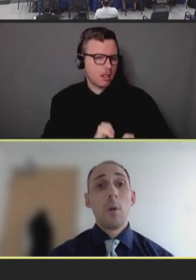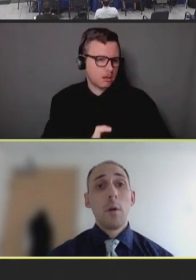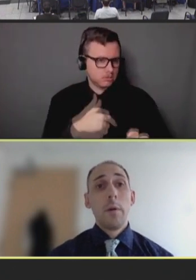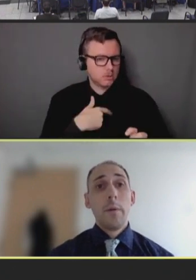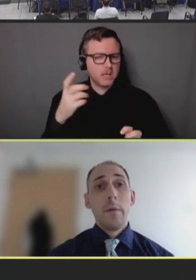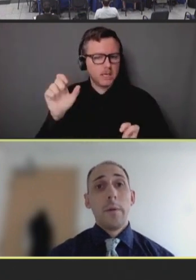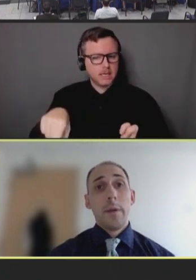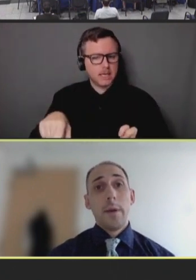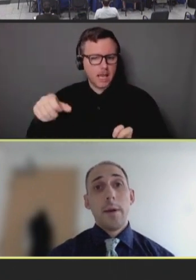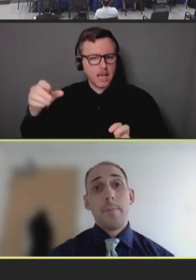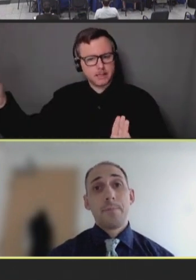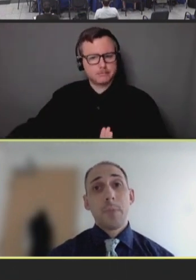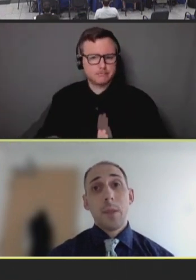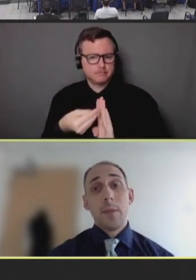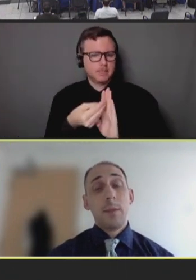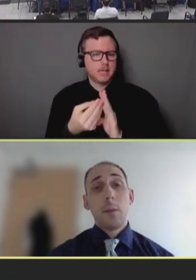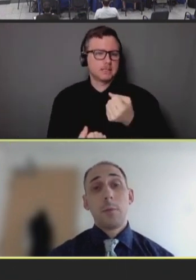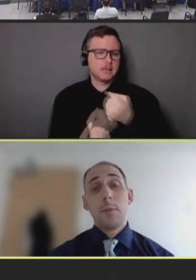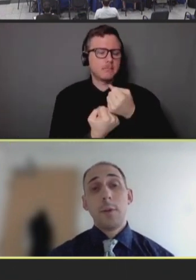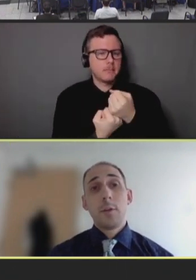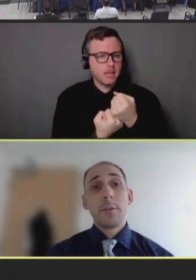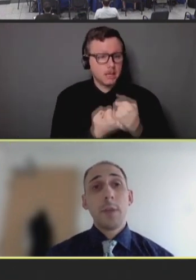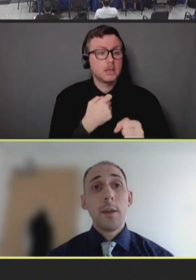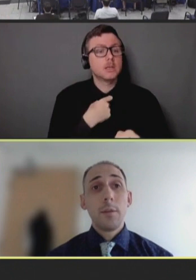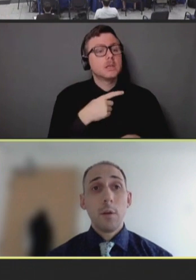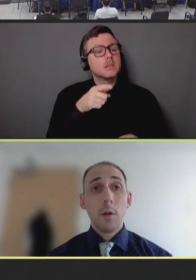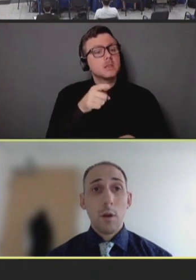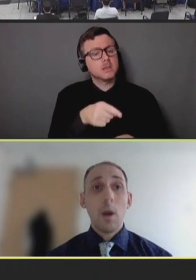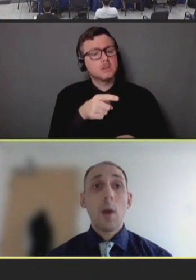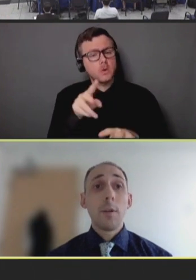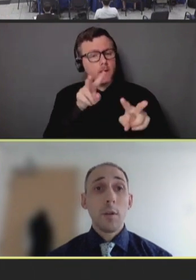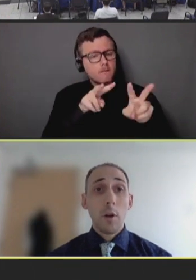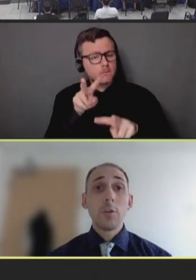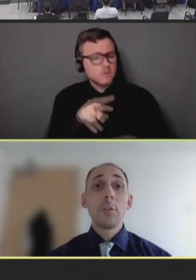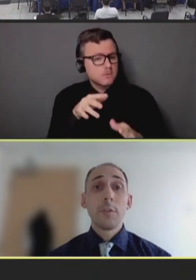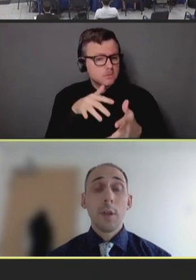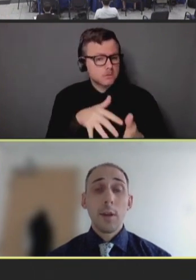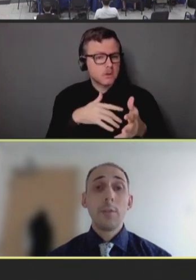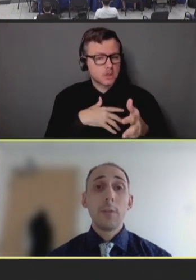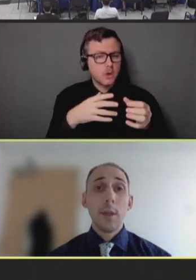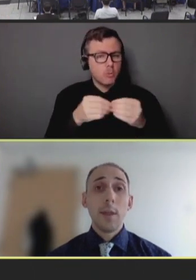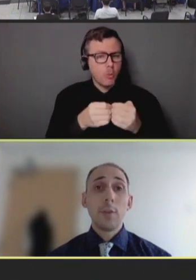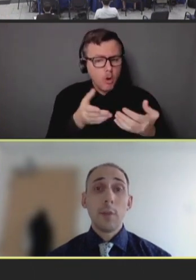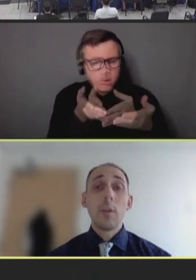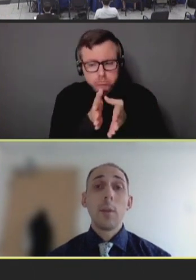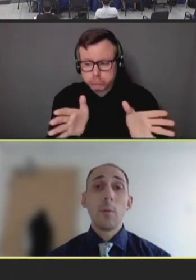Furthermore, these observational studies are often larger studies and generally in more